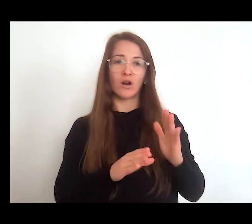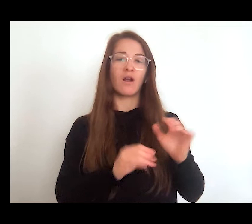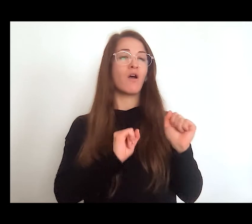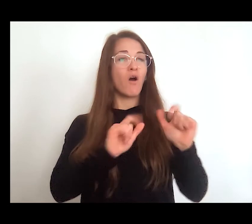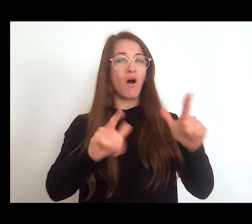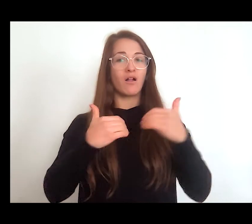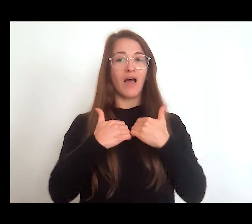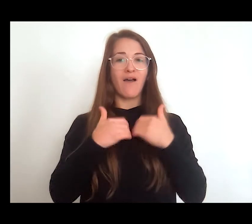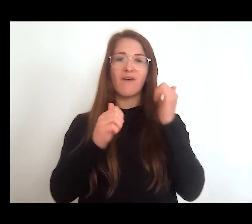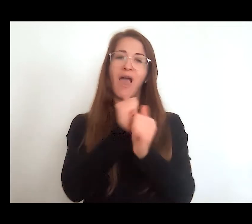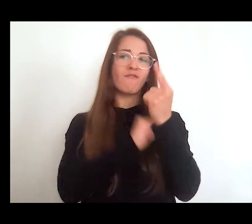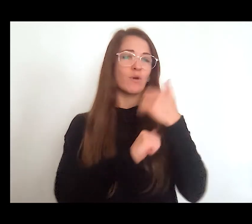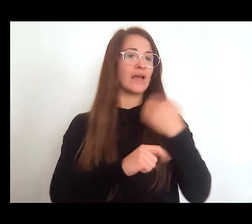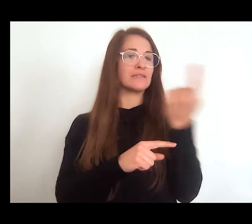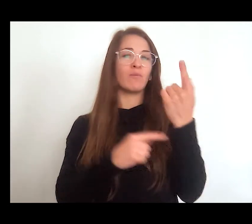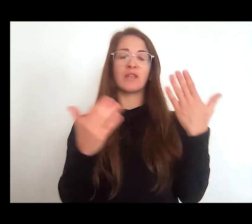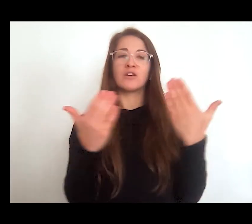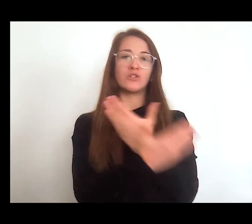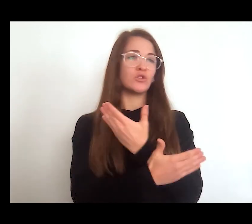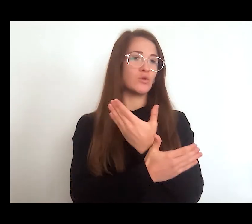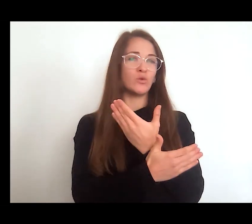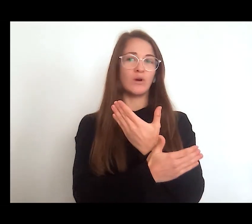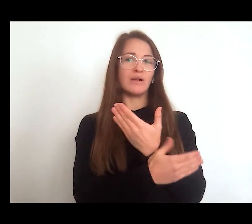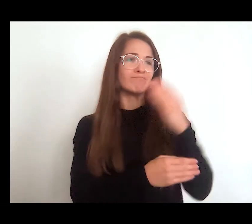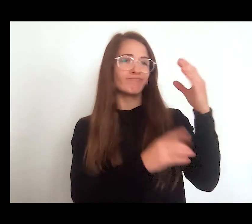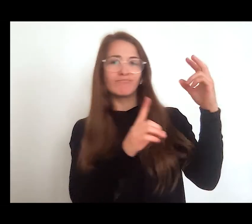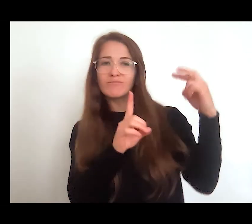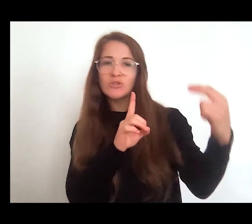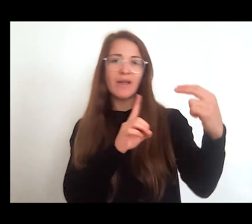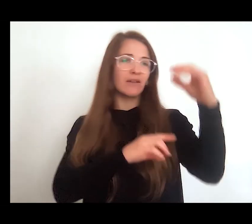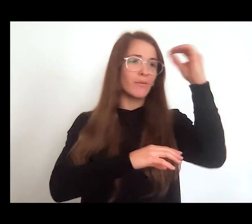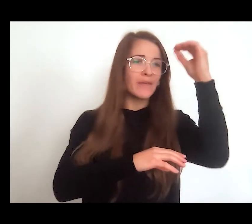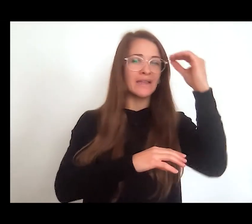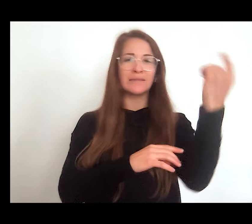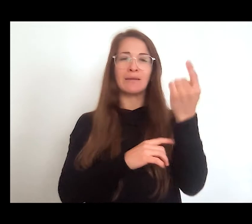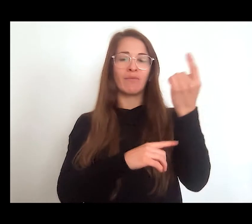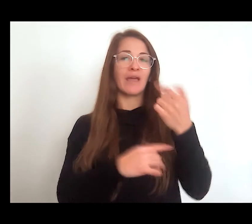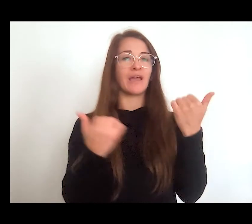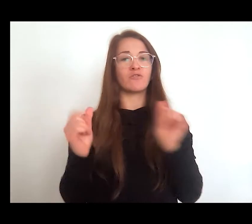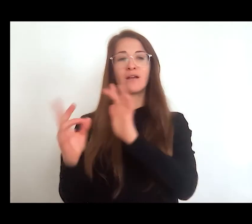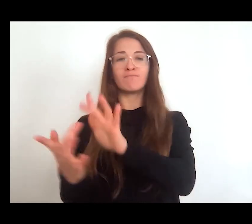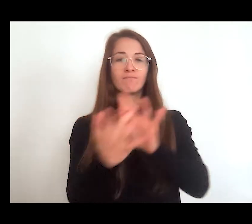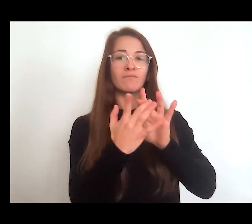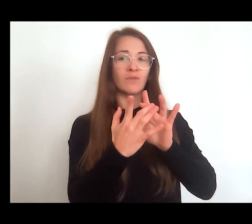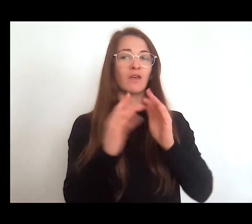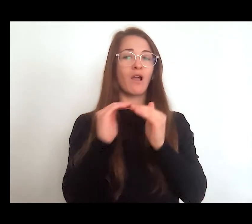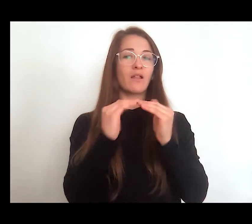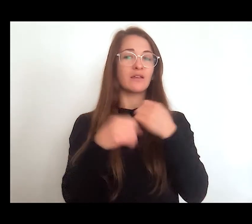WAY I SEE ANY COLLEAGUE ON MINE. EVERYONE BRINGS SOMETHING TO THE TABLE THAT IS VALUABLE.